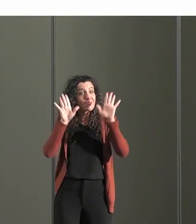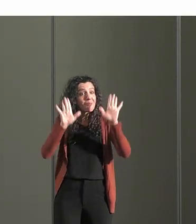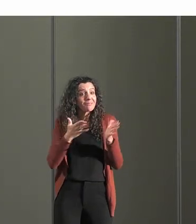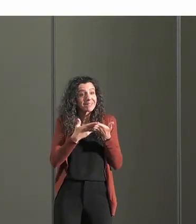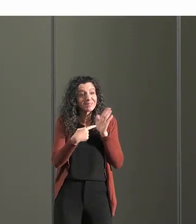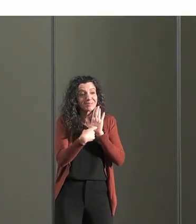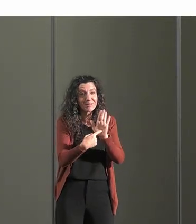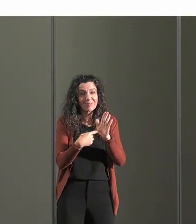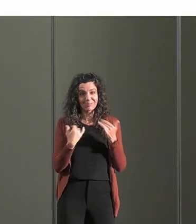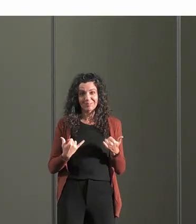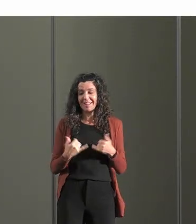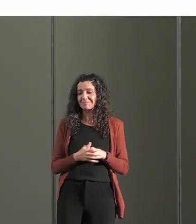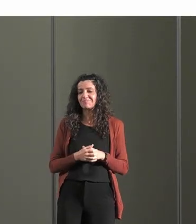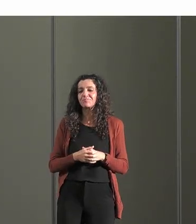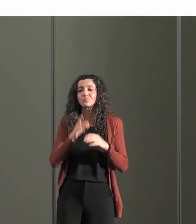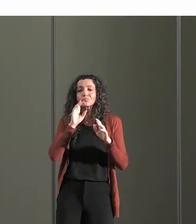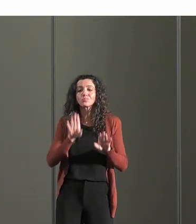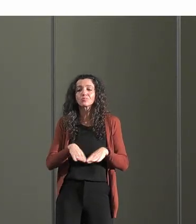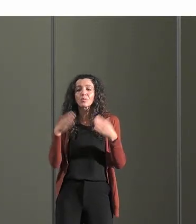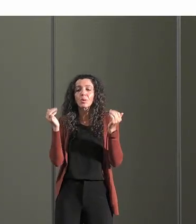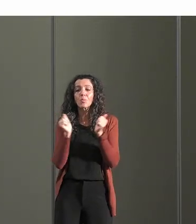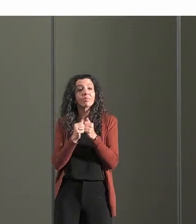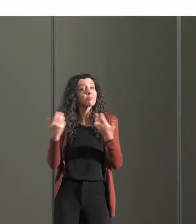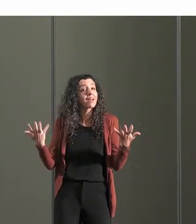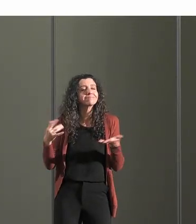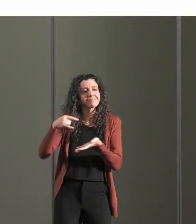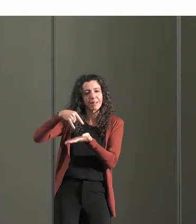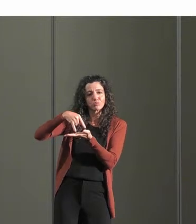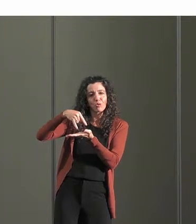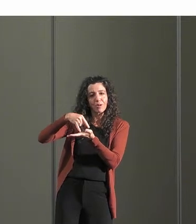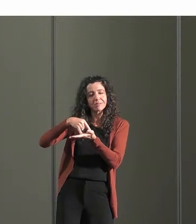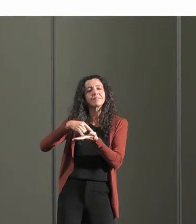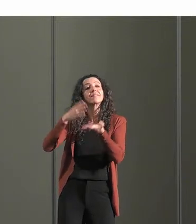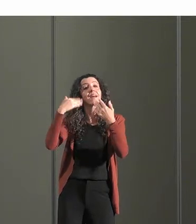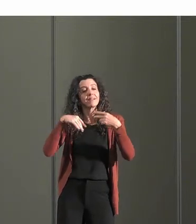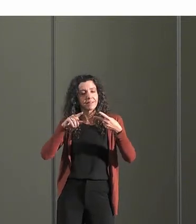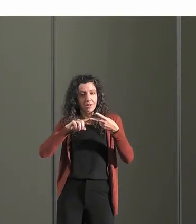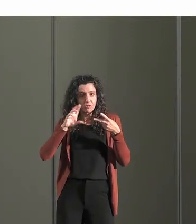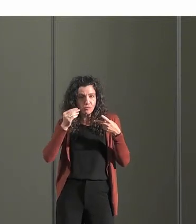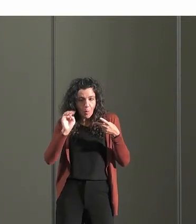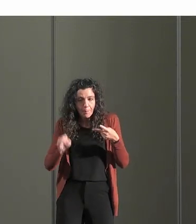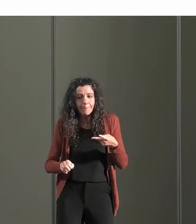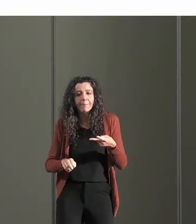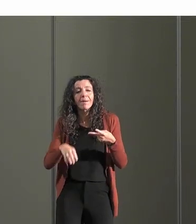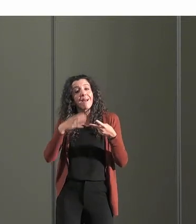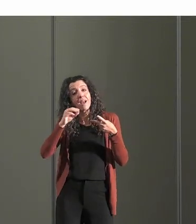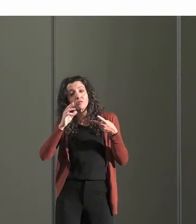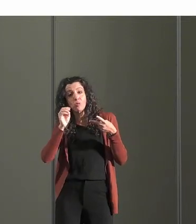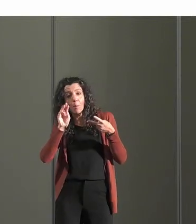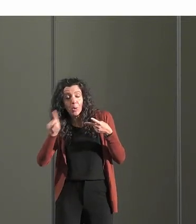accessibility and great stuff to show you. And we're going to start with talking about Android.